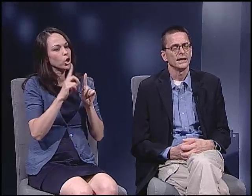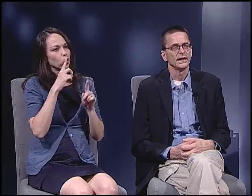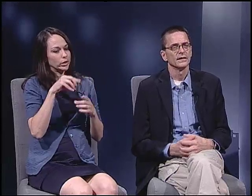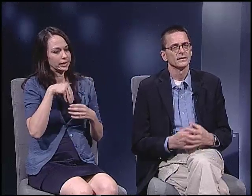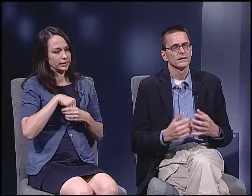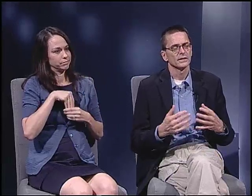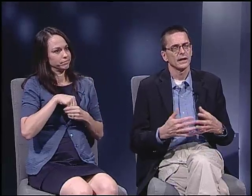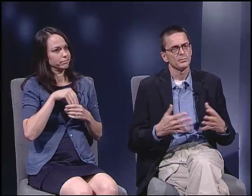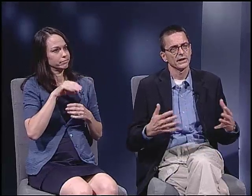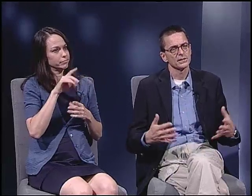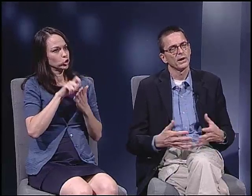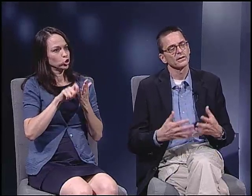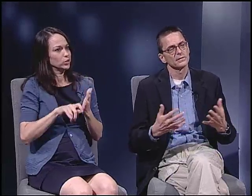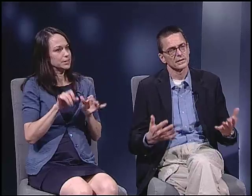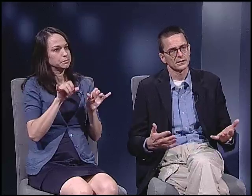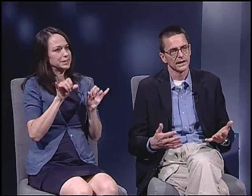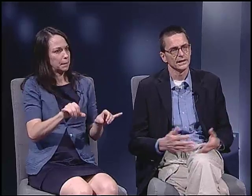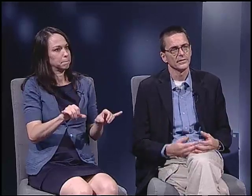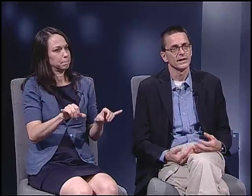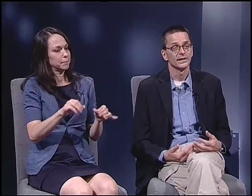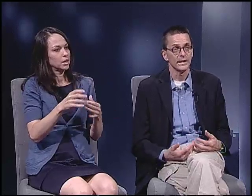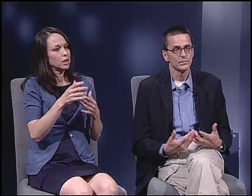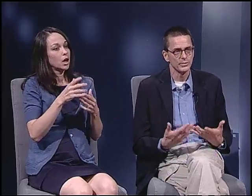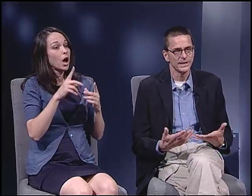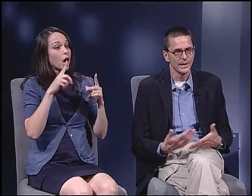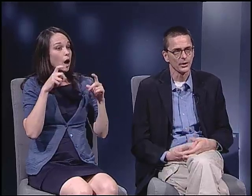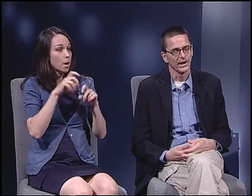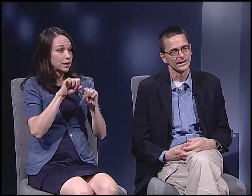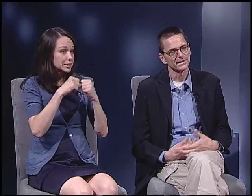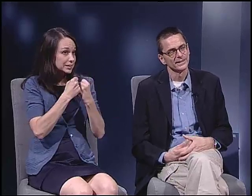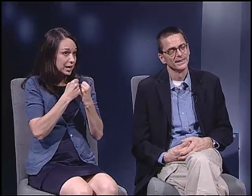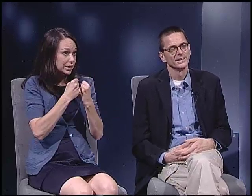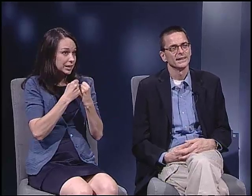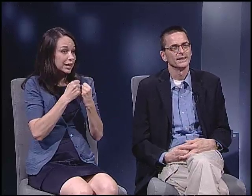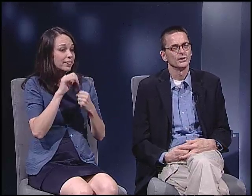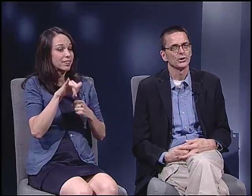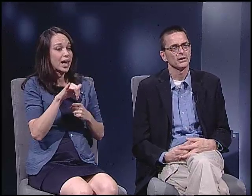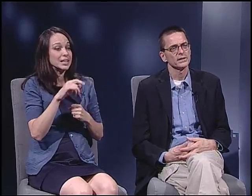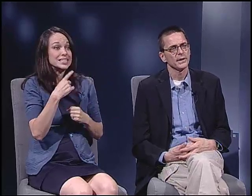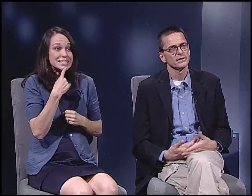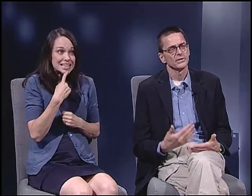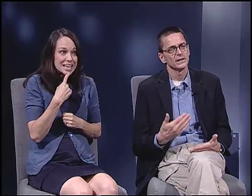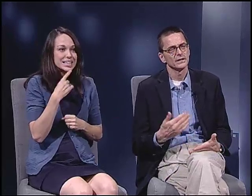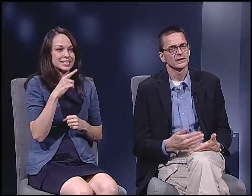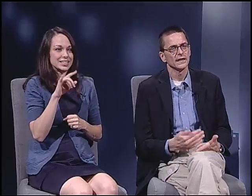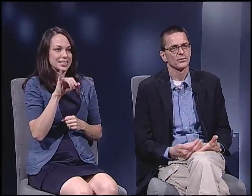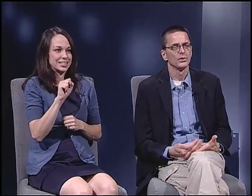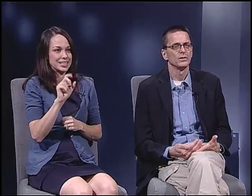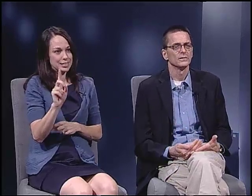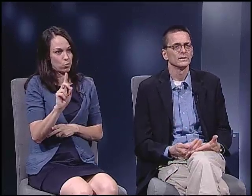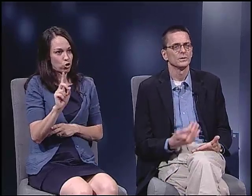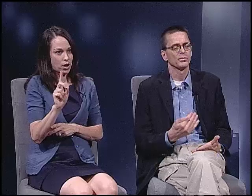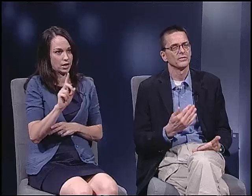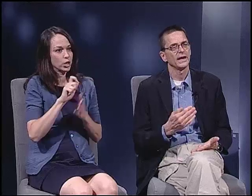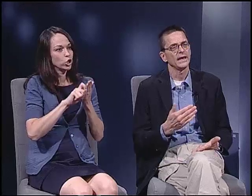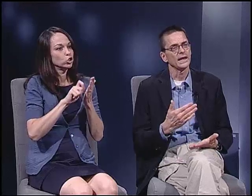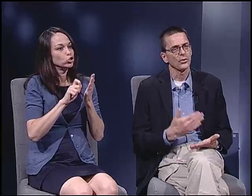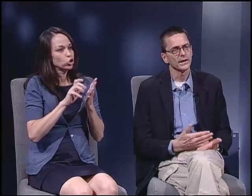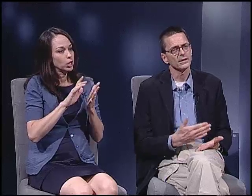In a complex modern society that claims to be democratic, journalism has a very distinct role to provide a critical